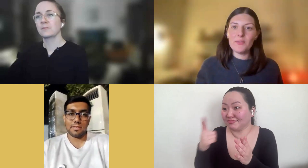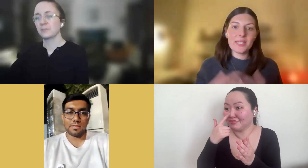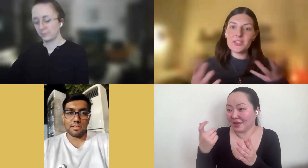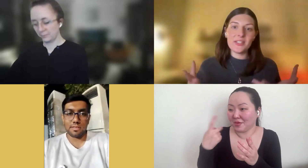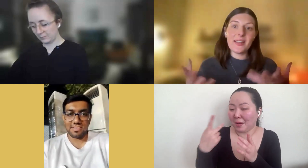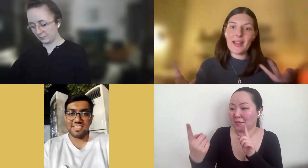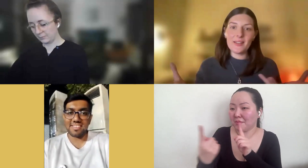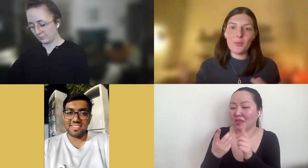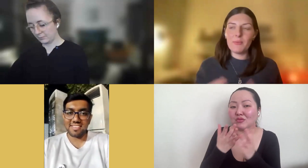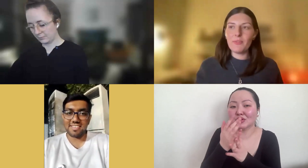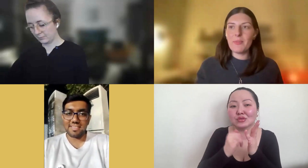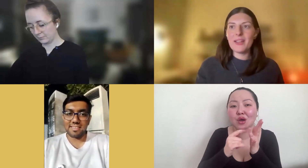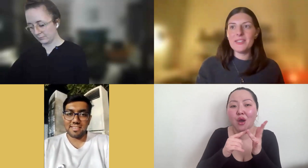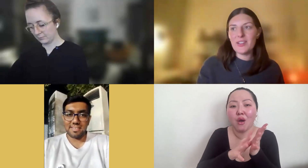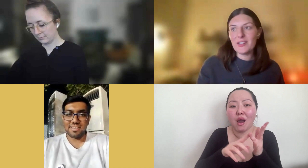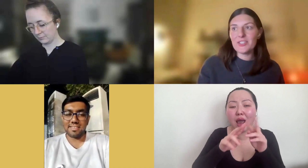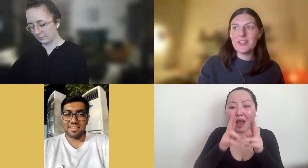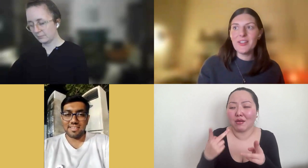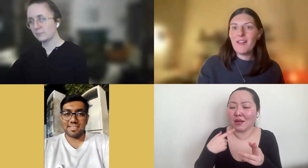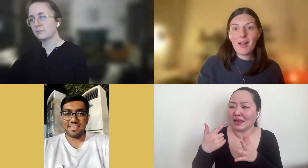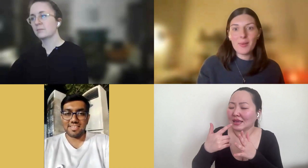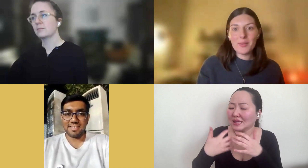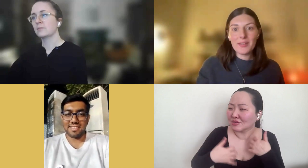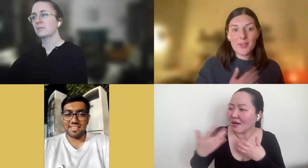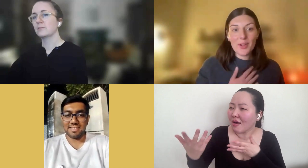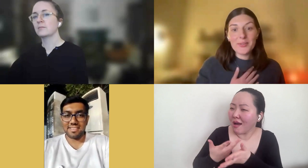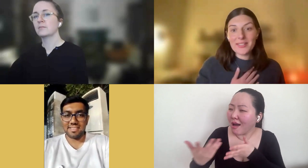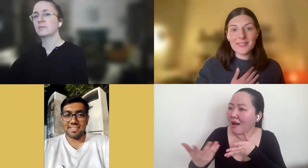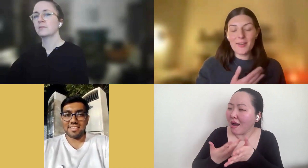interesting conversation and had it not been from that introduction I would not have known,